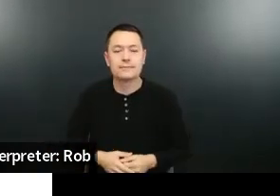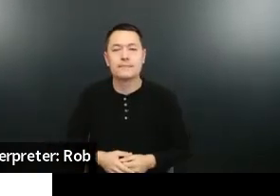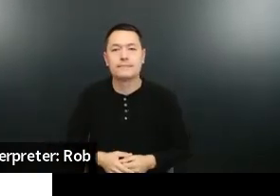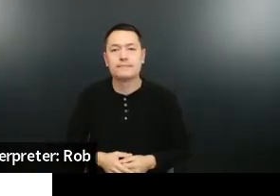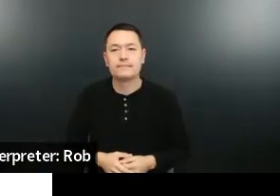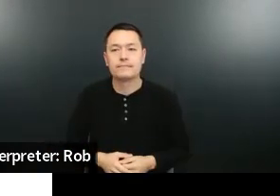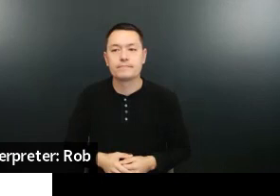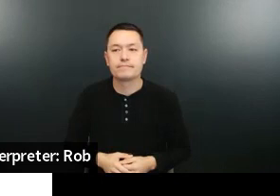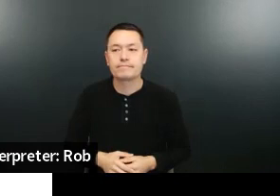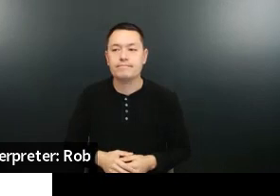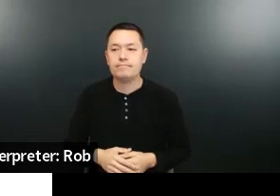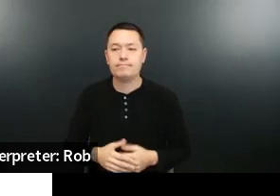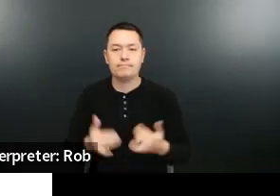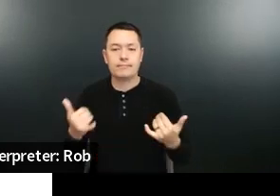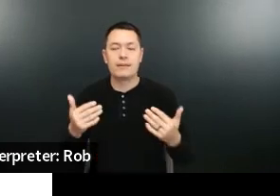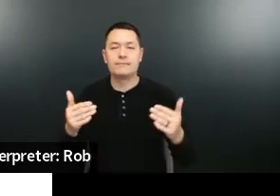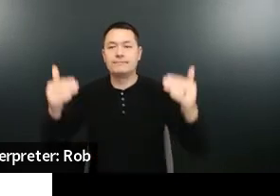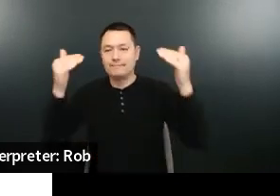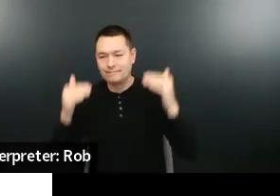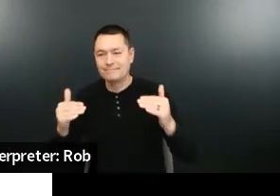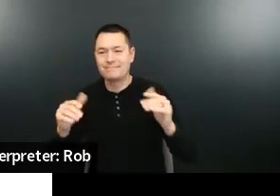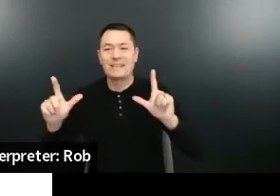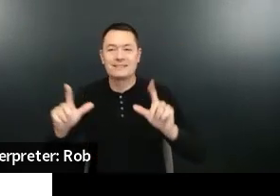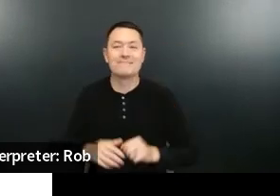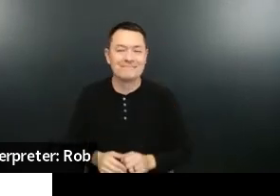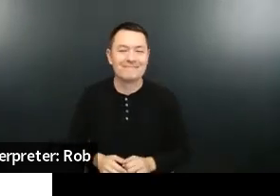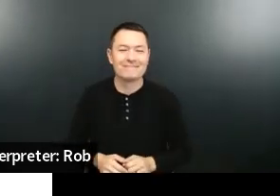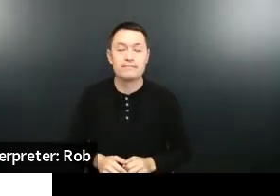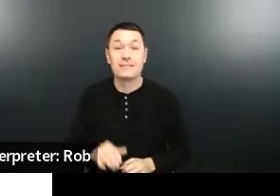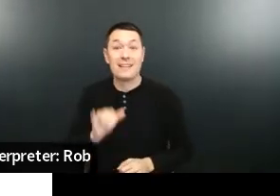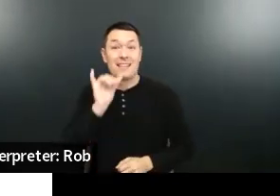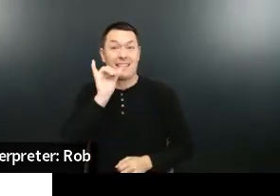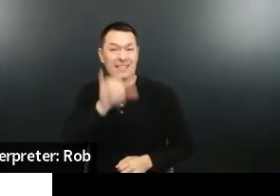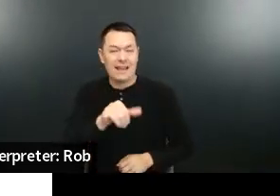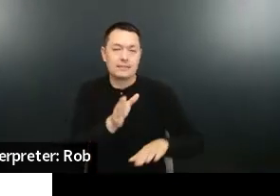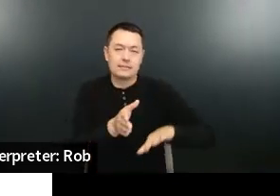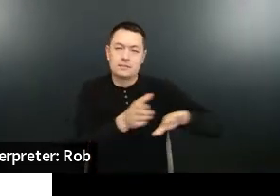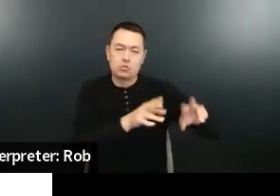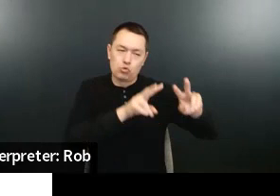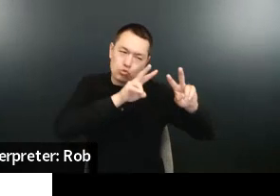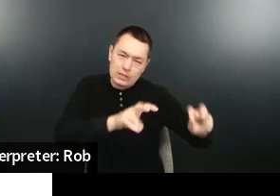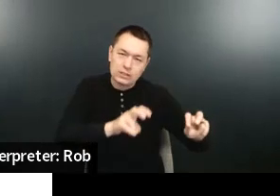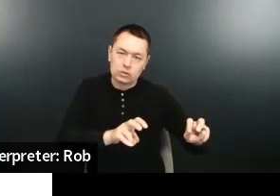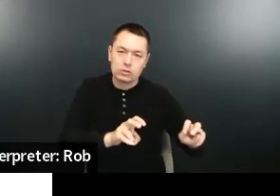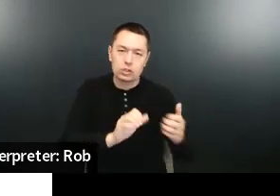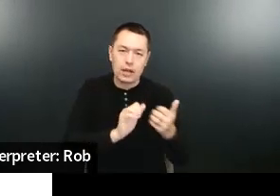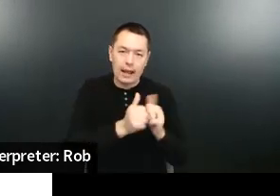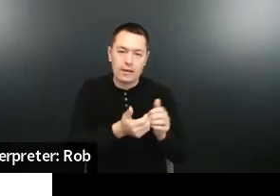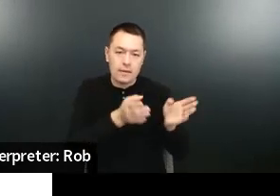not letting me advance. Here we go. And so that was the research side of the House in terms of planning and institutional effectiveness.